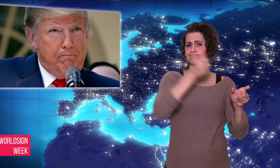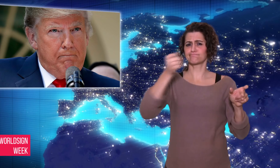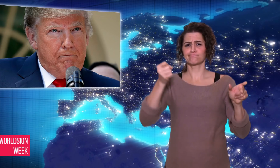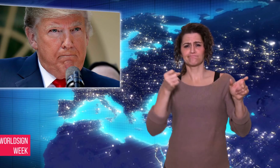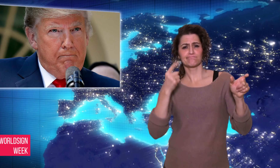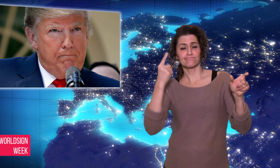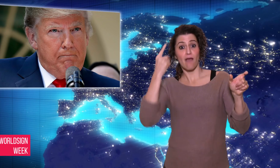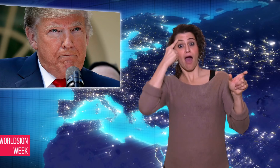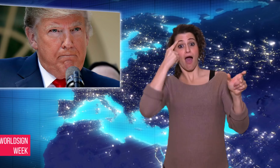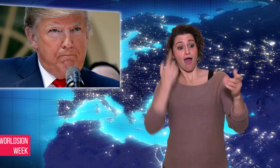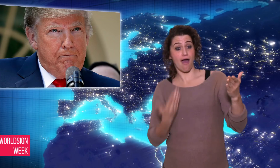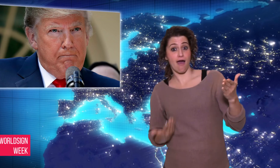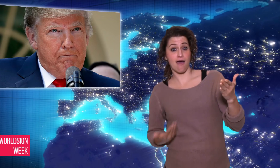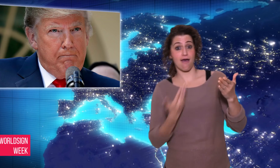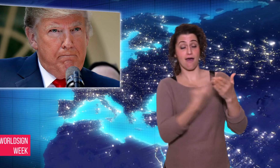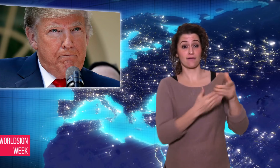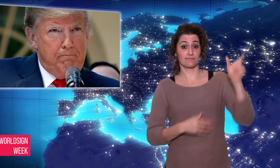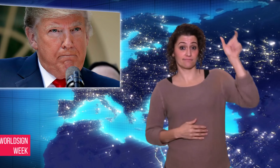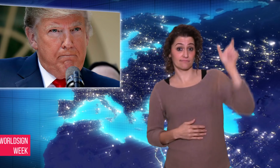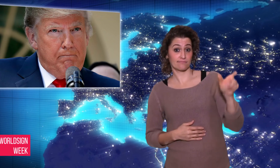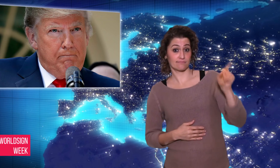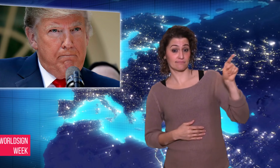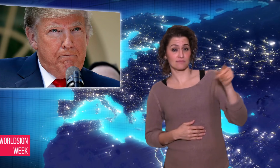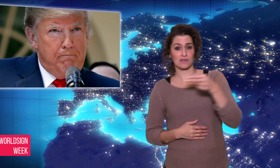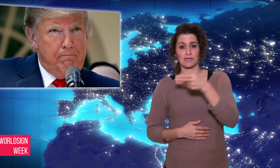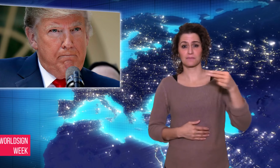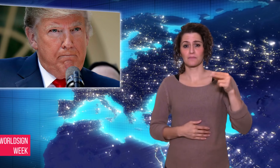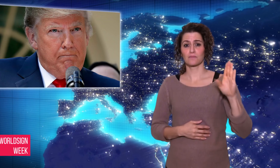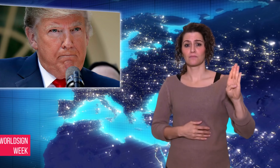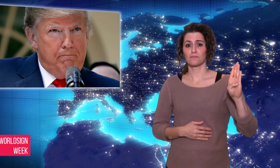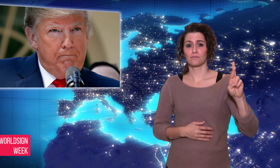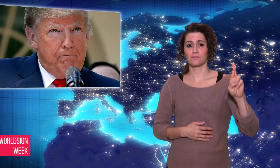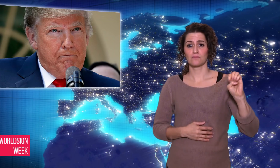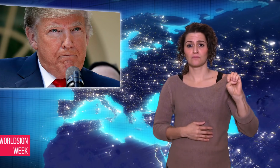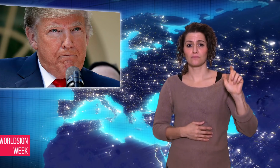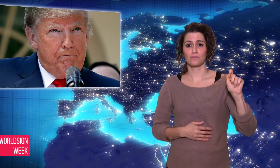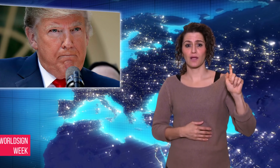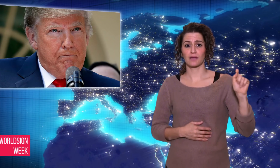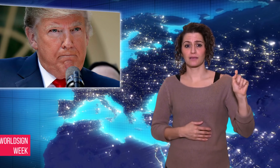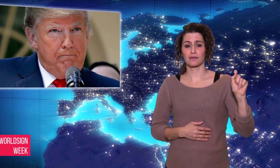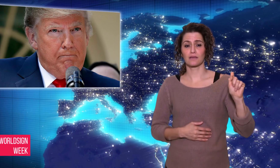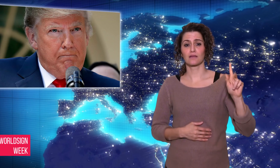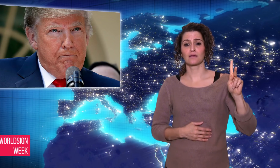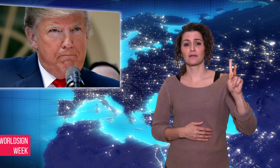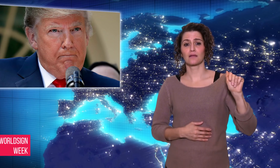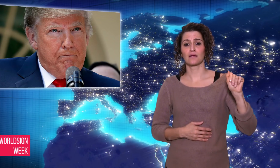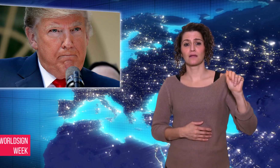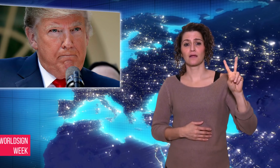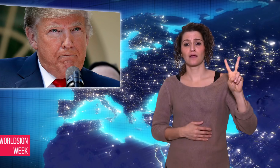Supreme Court, was questioned by